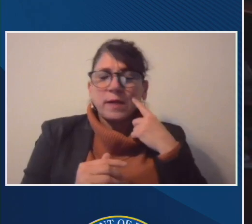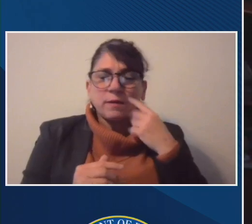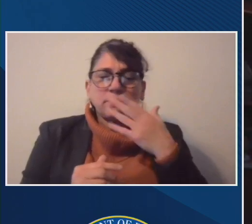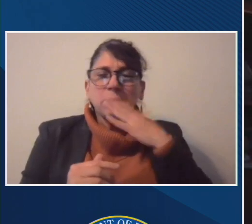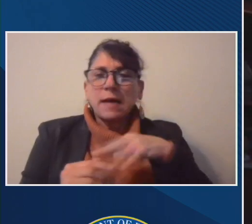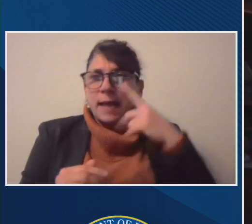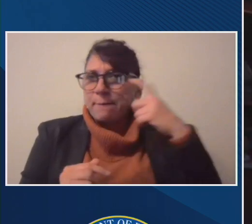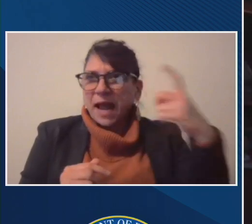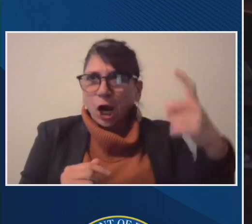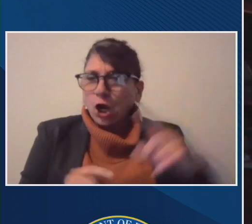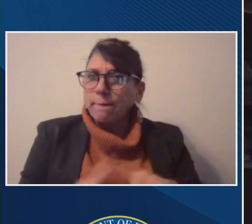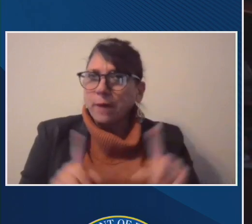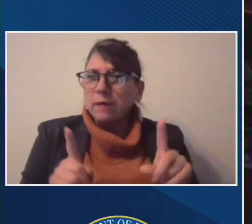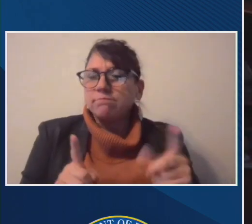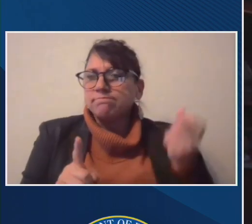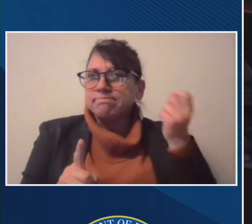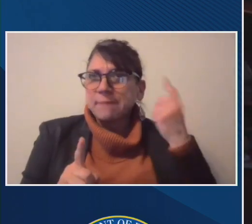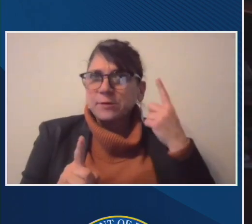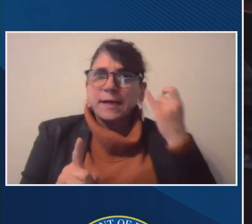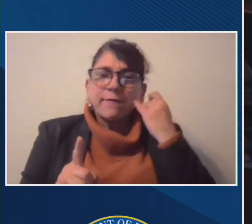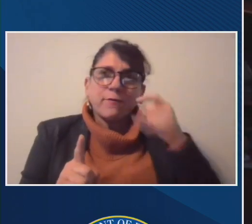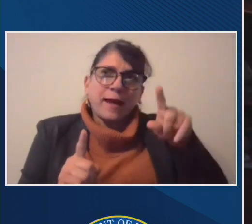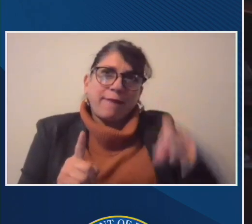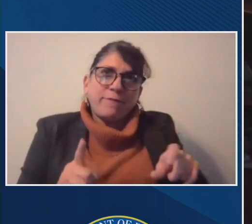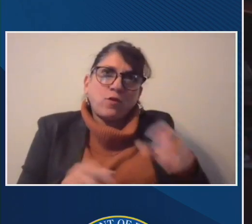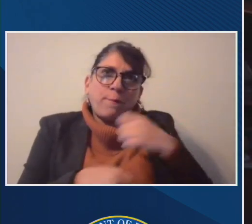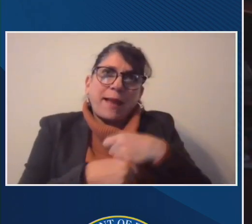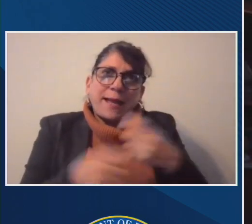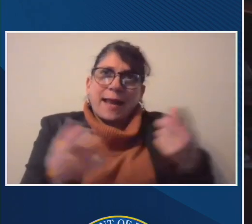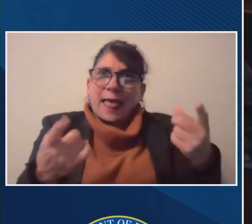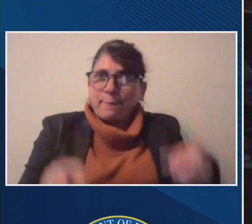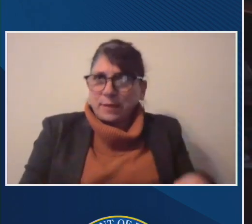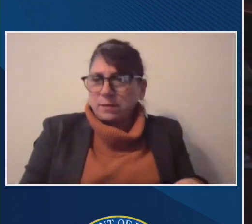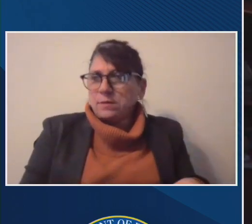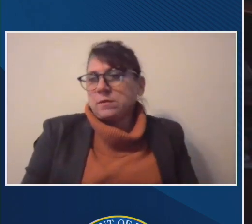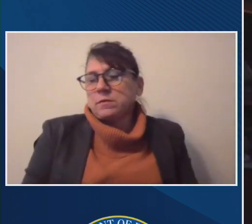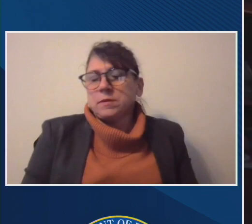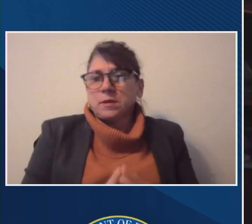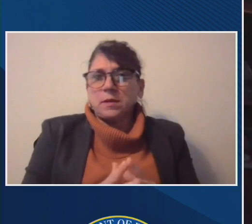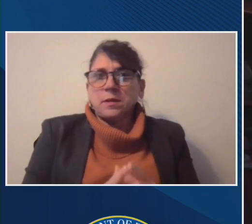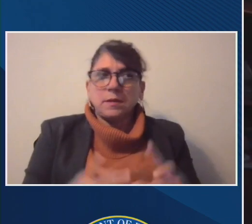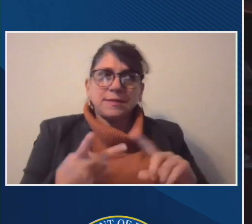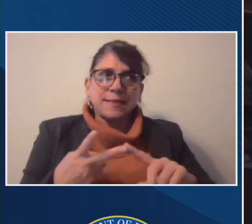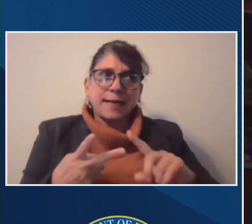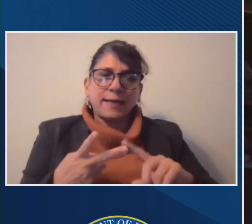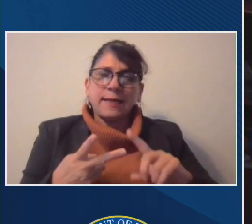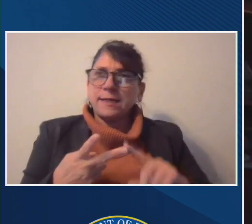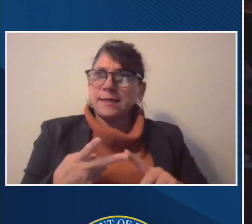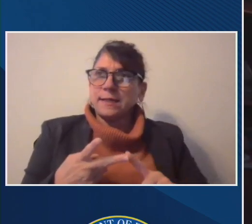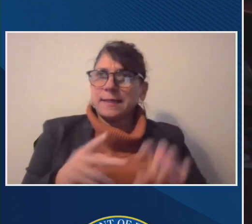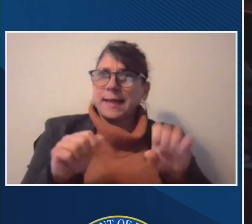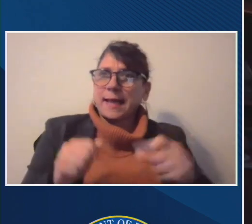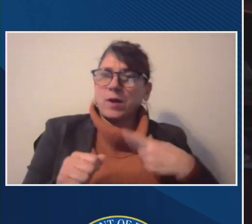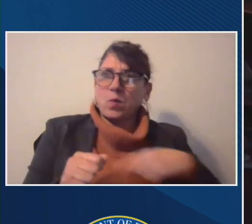But I understand if we got to make it happen, we got to make it happen. And the second thing would be, could we actually if the students still owed the